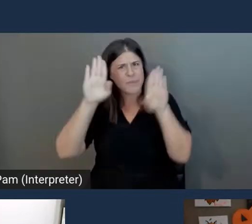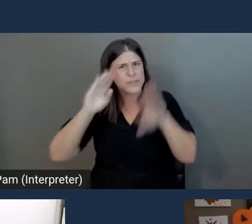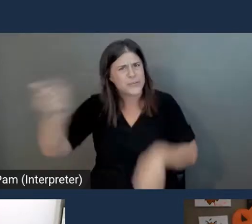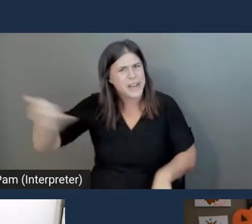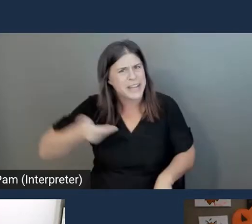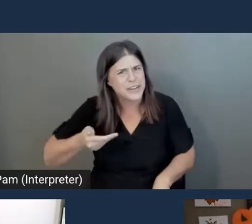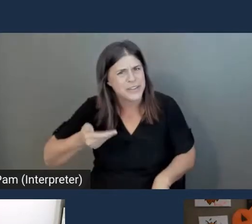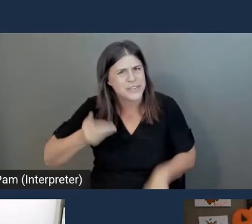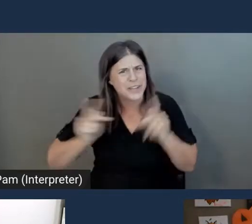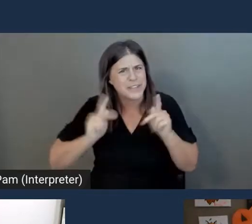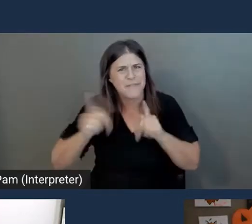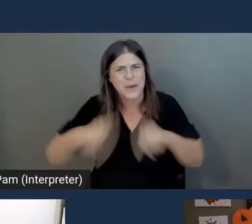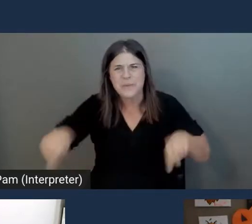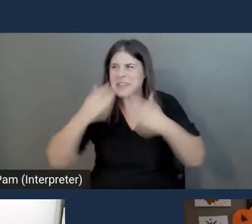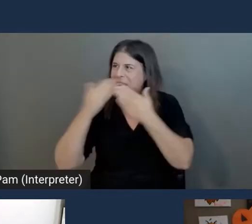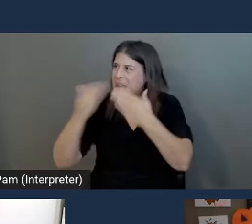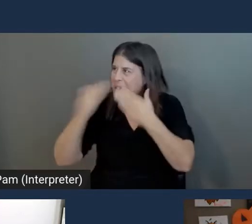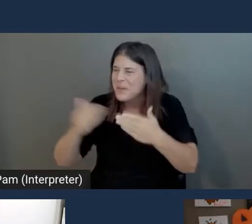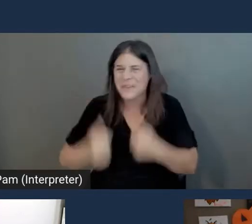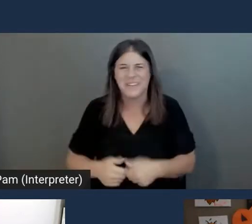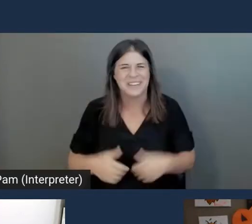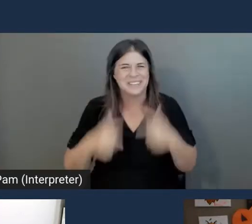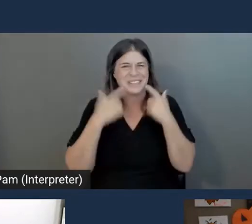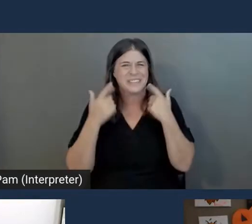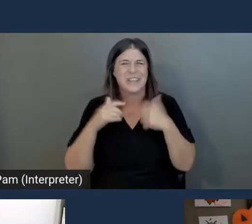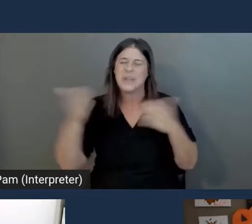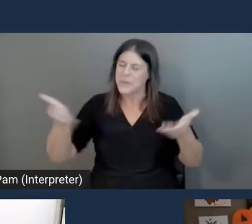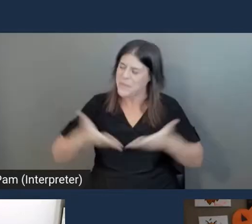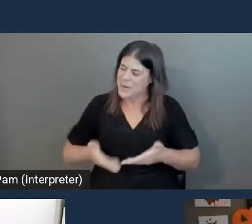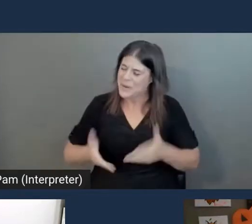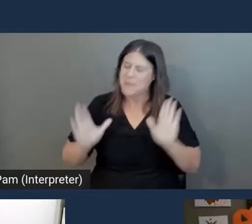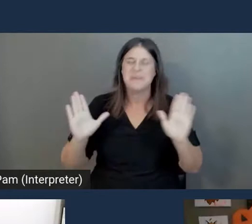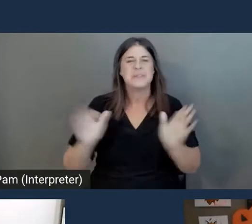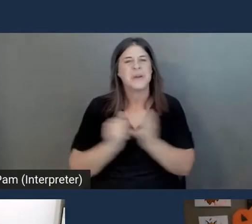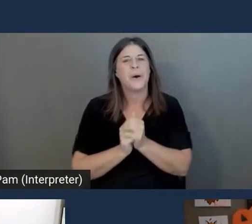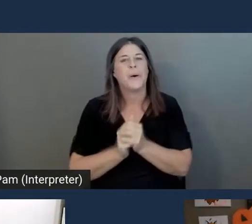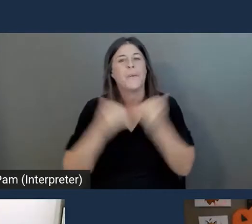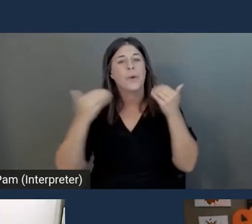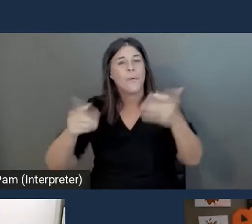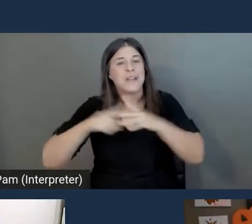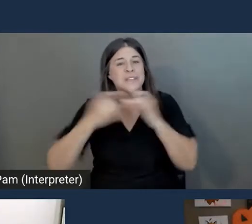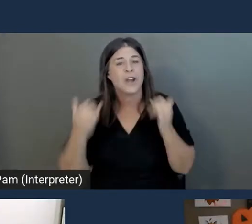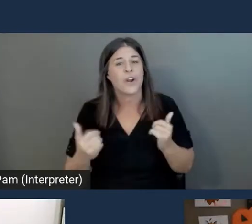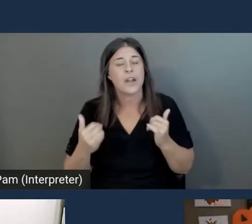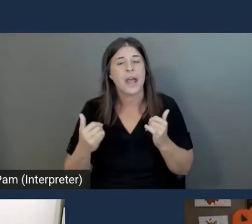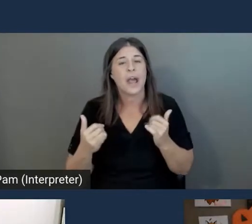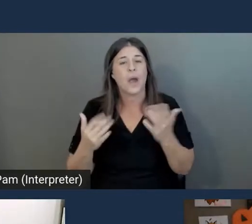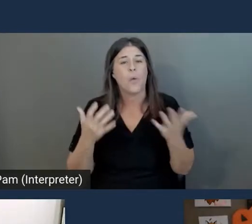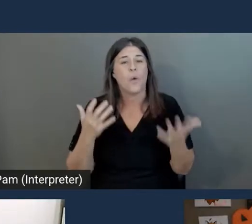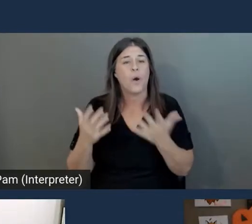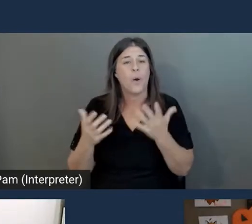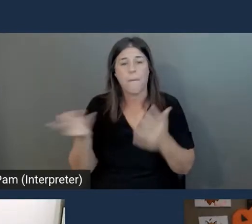Thanks a lot.(chuckles) You're welcome. So let's get started. Why don't we have both of you introduce yourselves